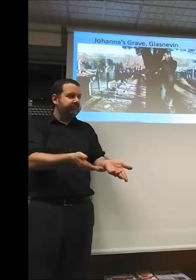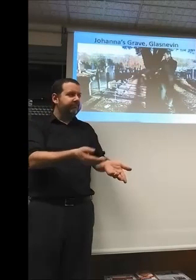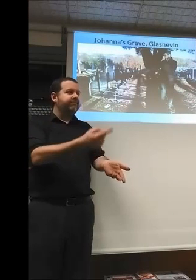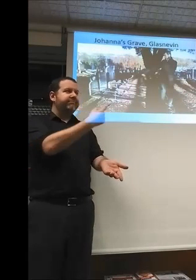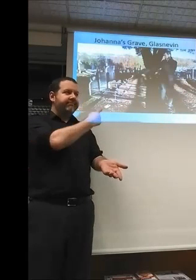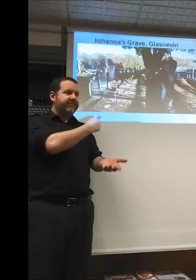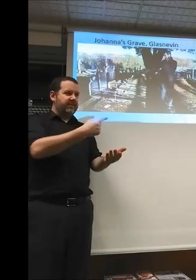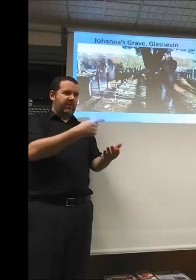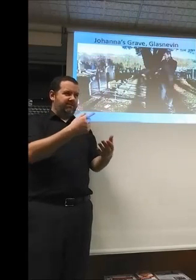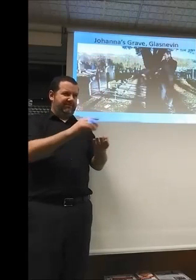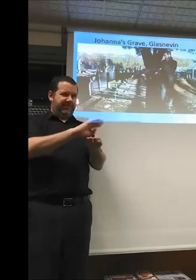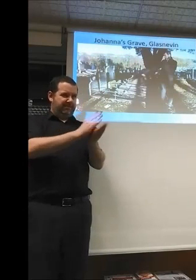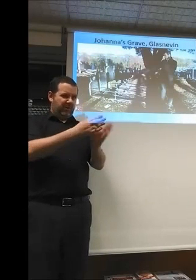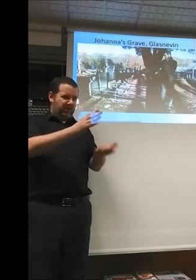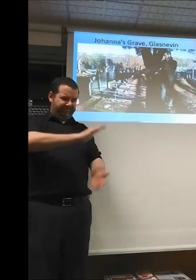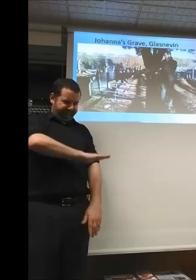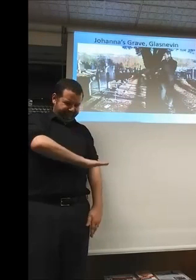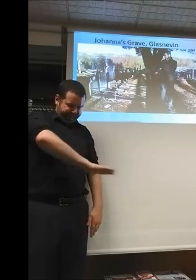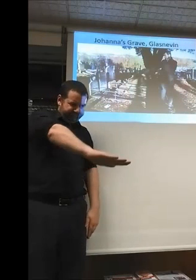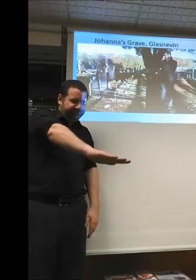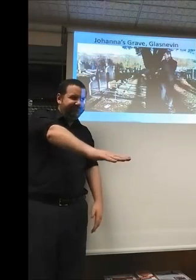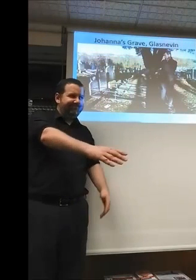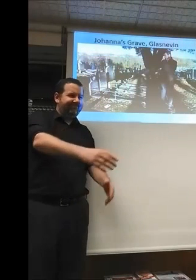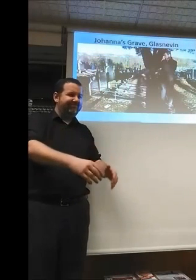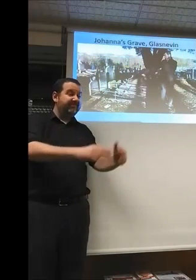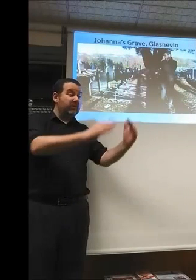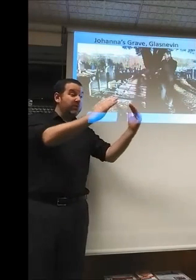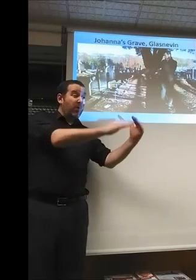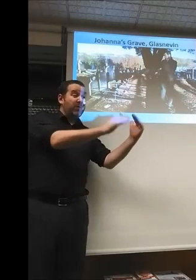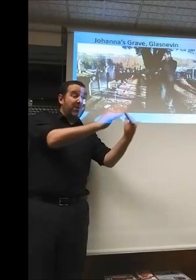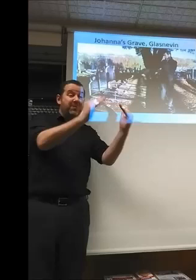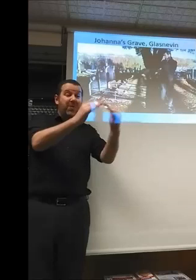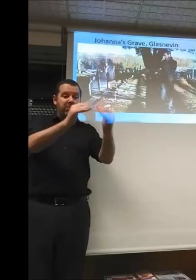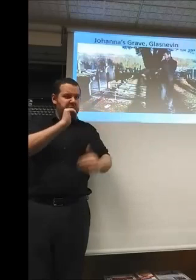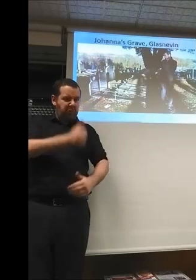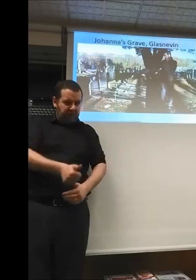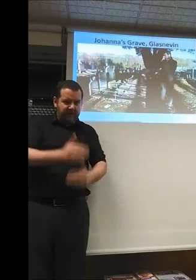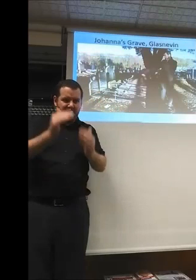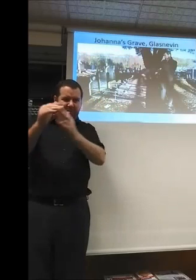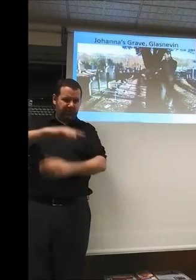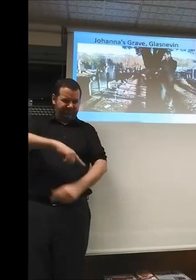He just saw seven year sentence and he started panicking. Started begging and pleading to the judge.